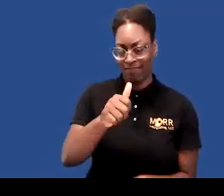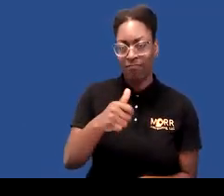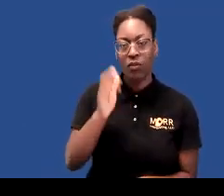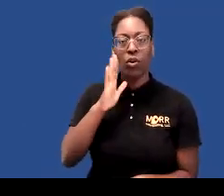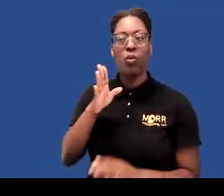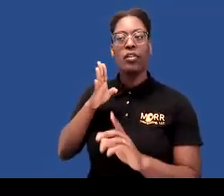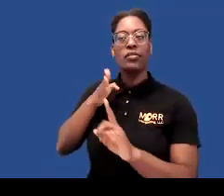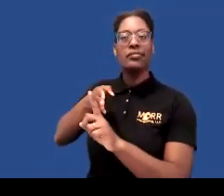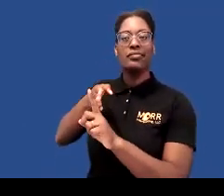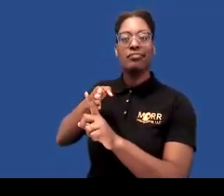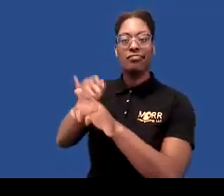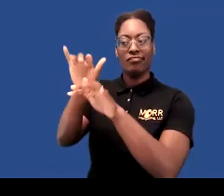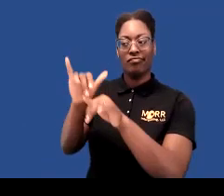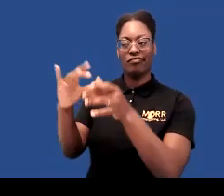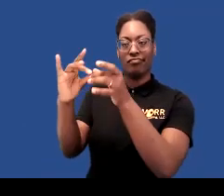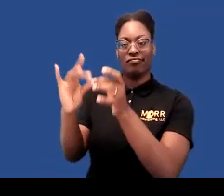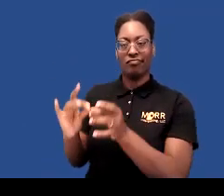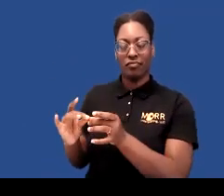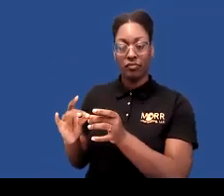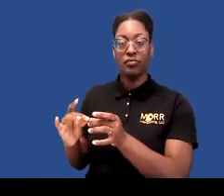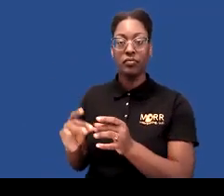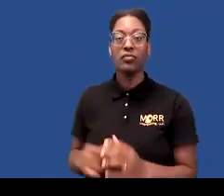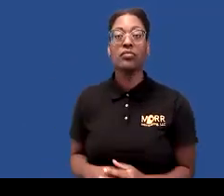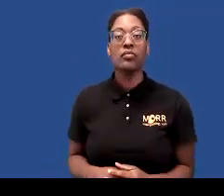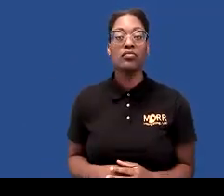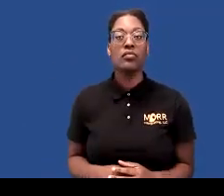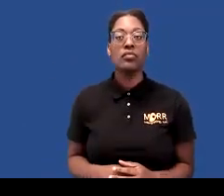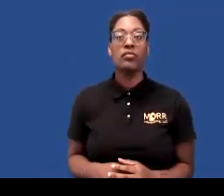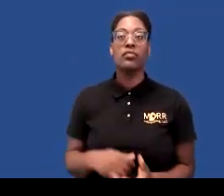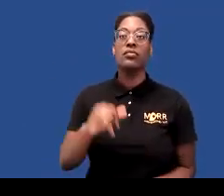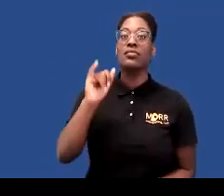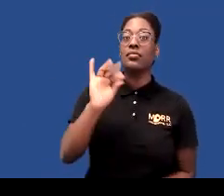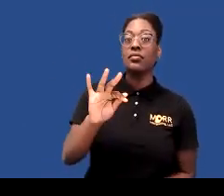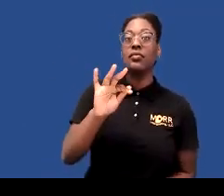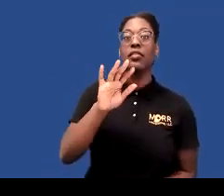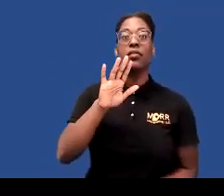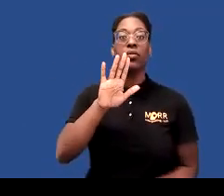based on Eric's responses today. However, if you don't get your questions answered, we are going to send these to Eric